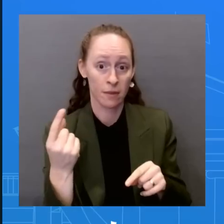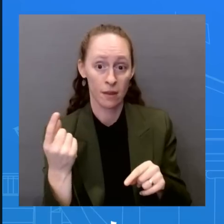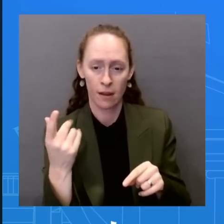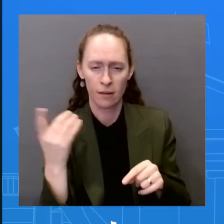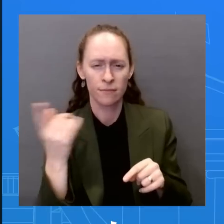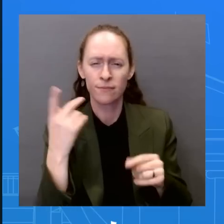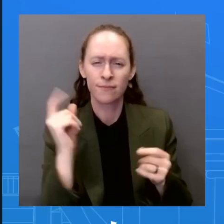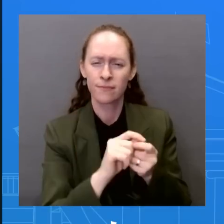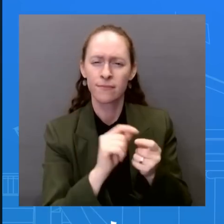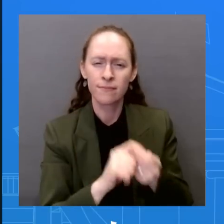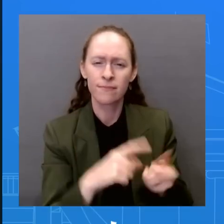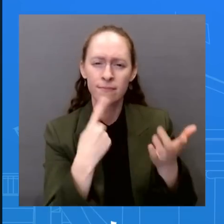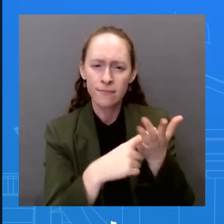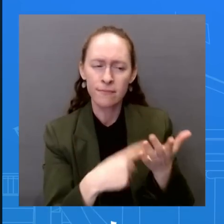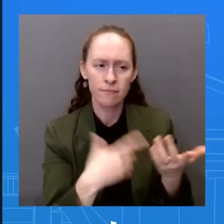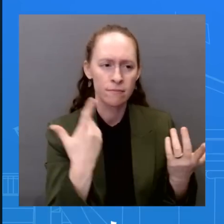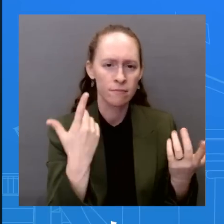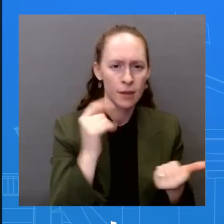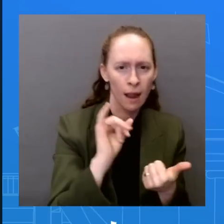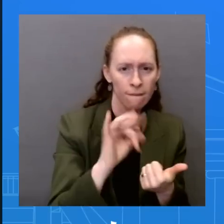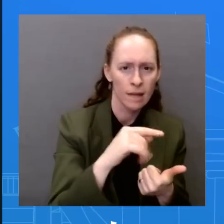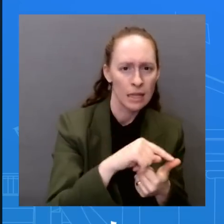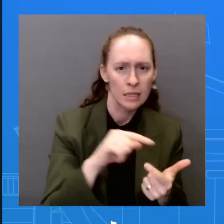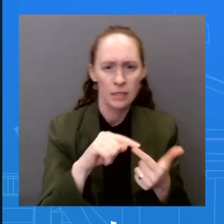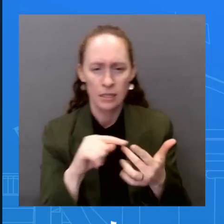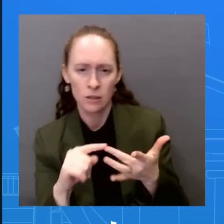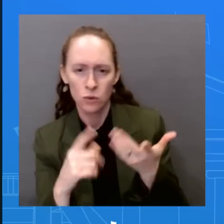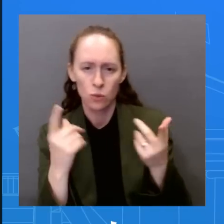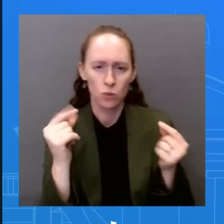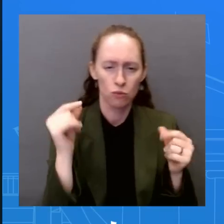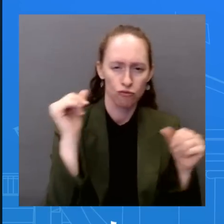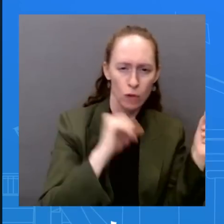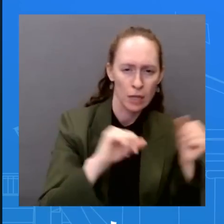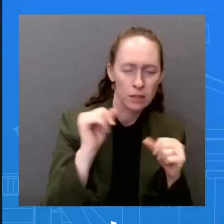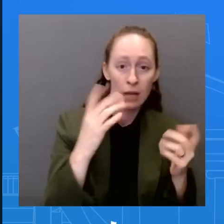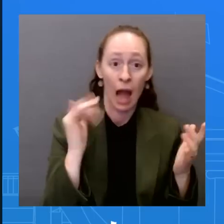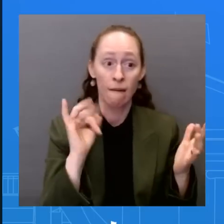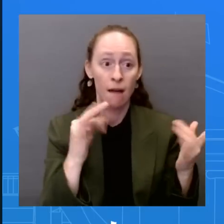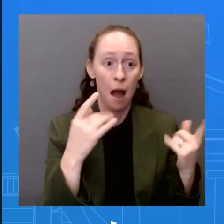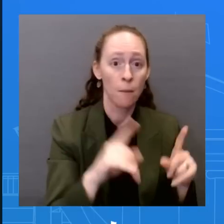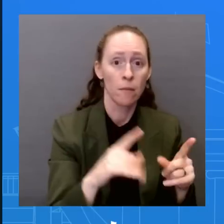you see that alliance continuing as well. So we know that there's a lot more work to do,